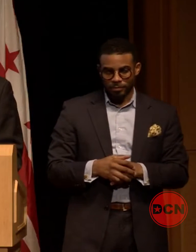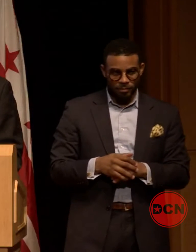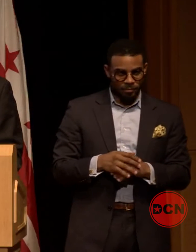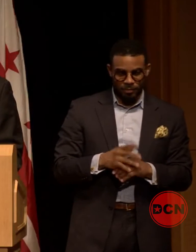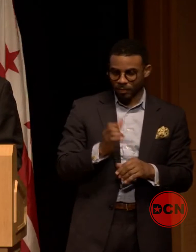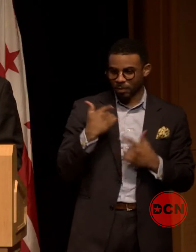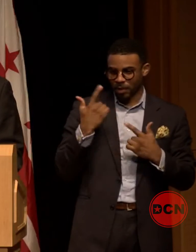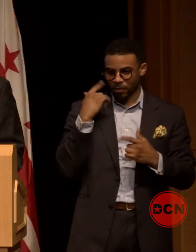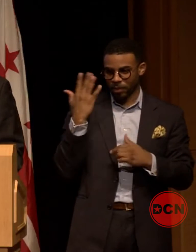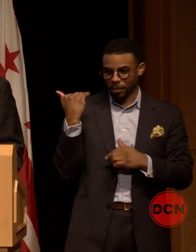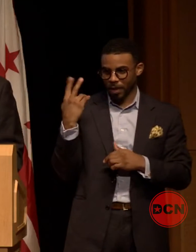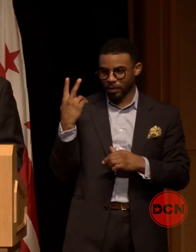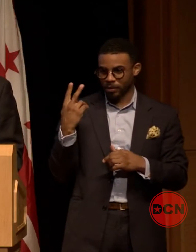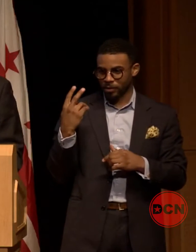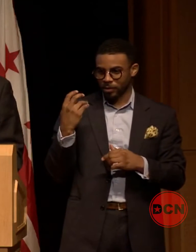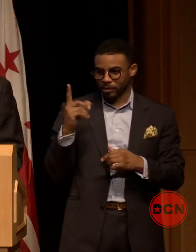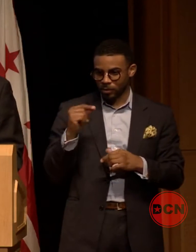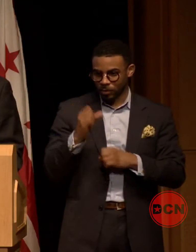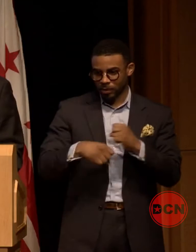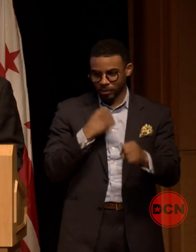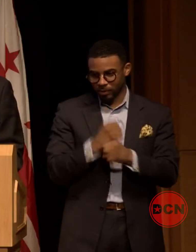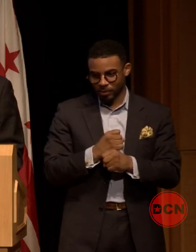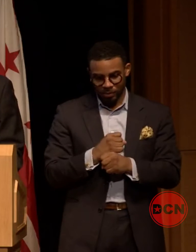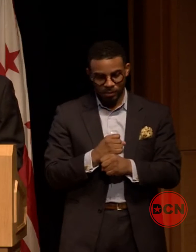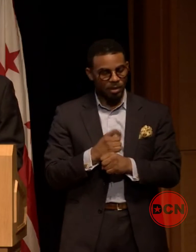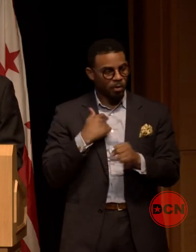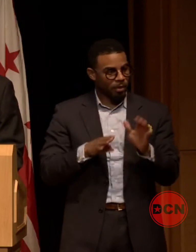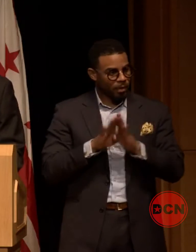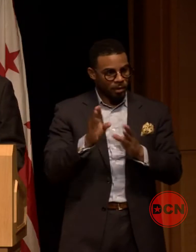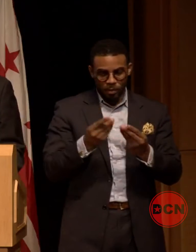TWO DECADES AND WE'VE DEVELOPED THIS PROPERTY INTO A HUB FOR